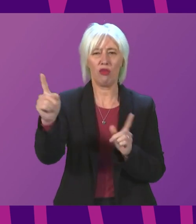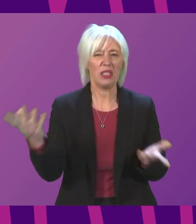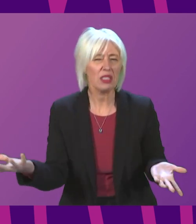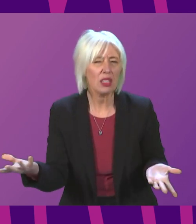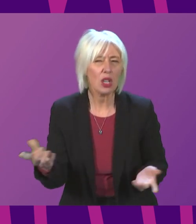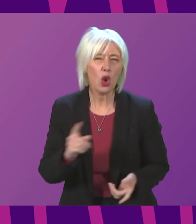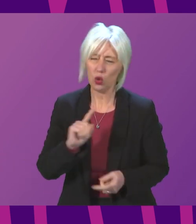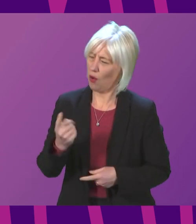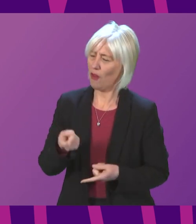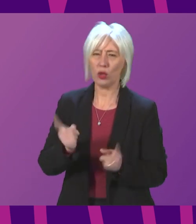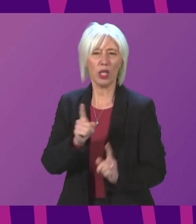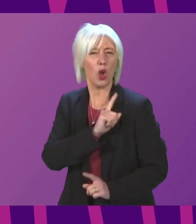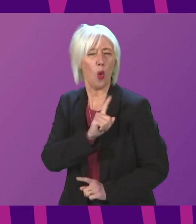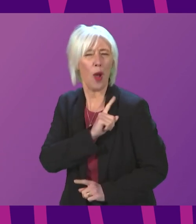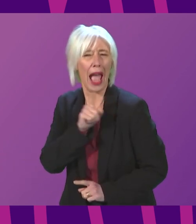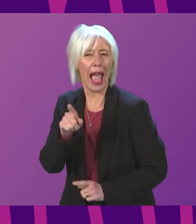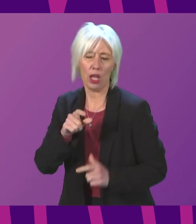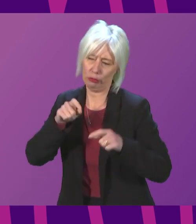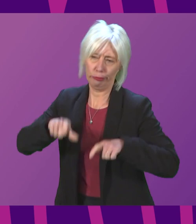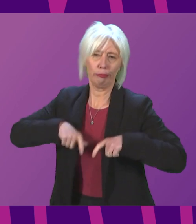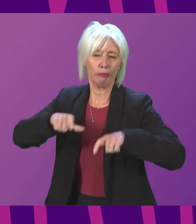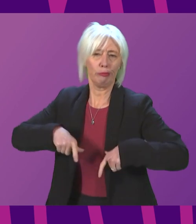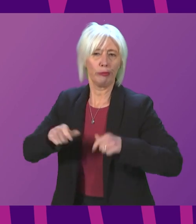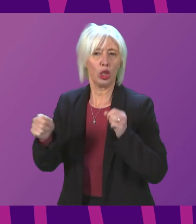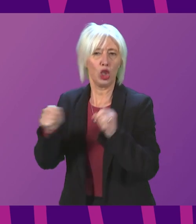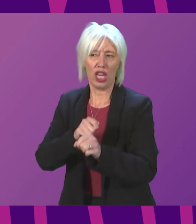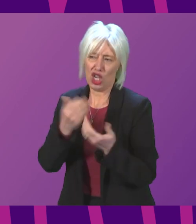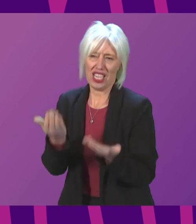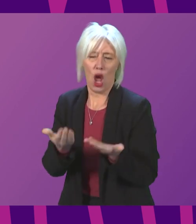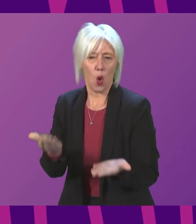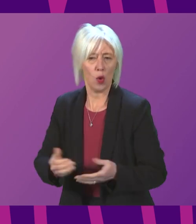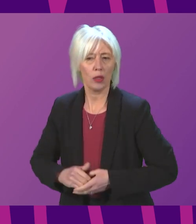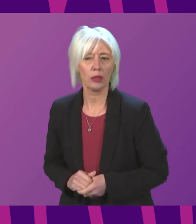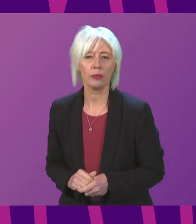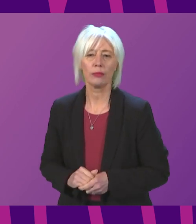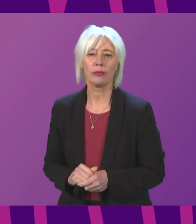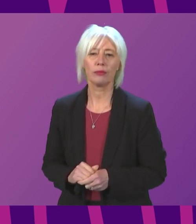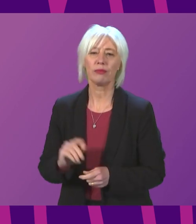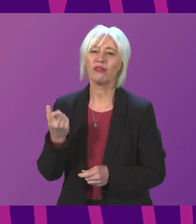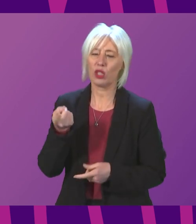it take so long to make the change here in Scotland?